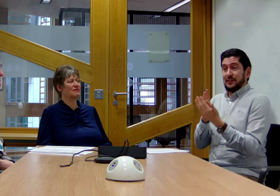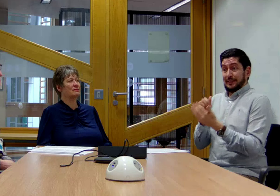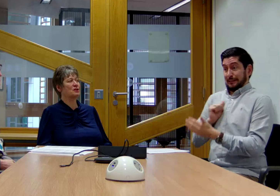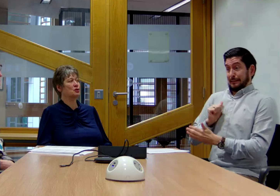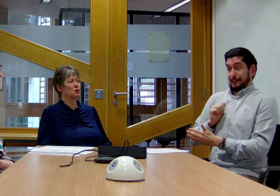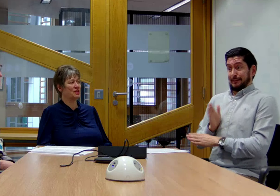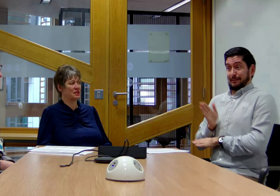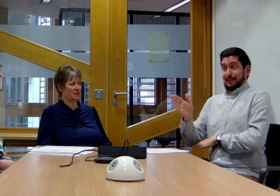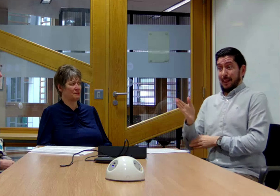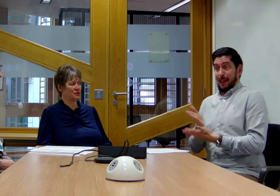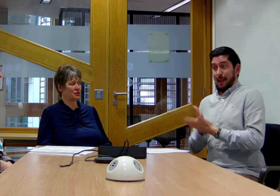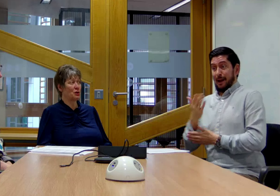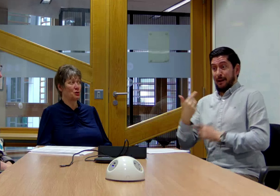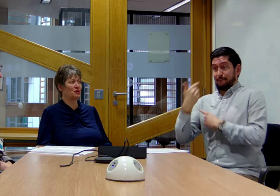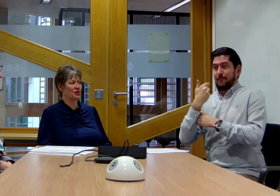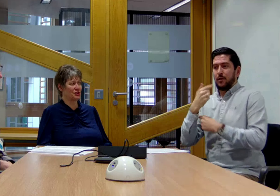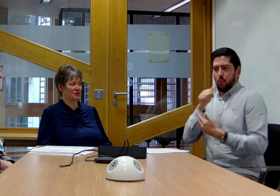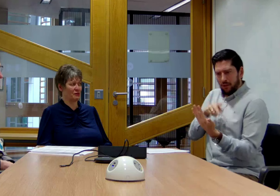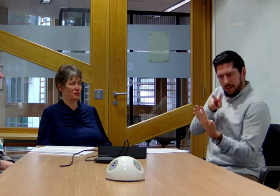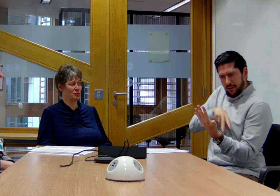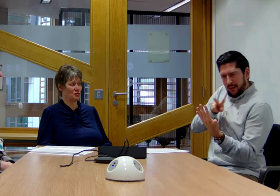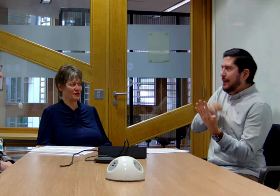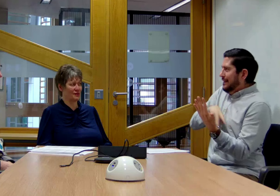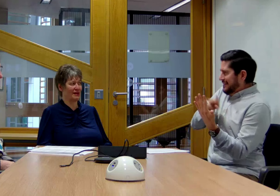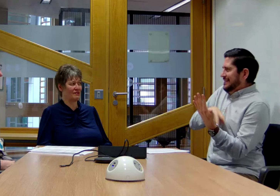on the Thursday at First Minister's Questions, then we pass that information to the interpreters